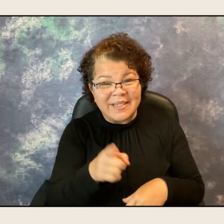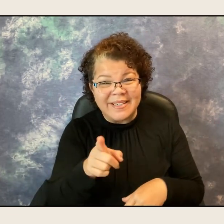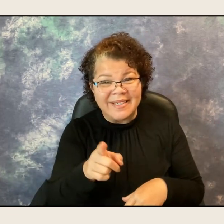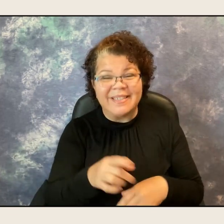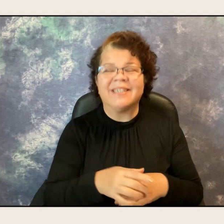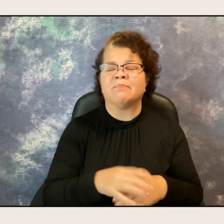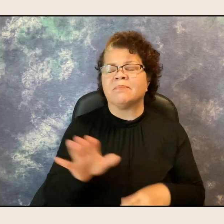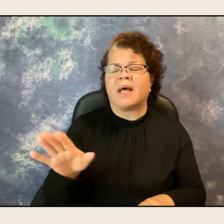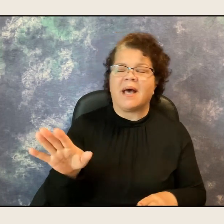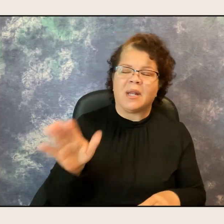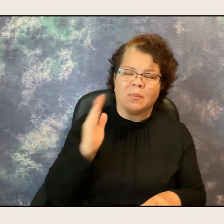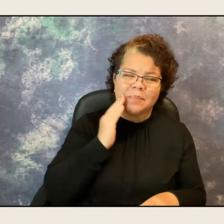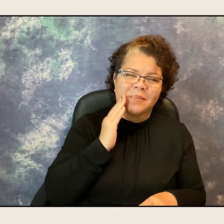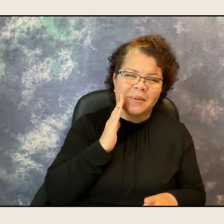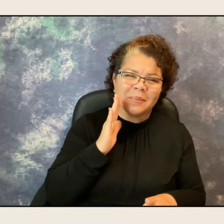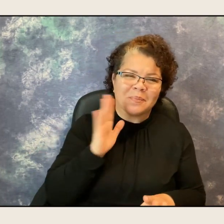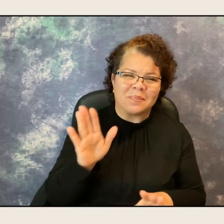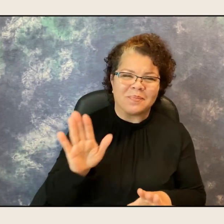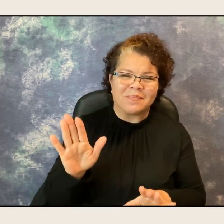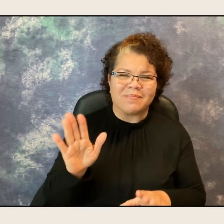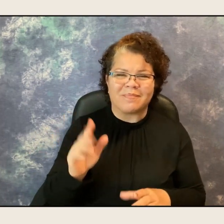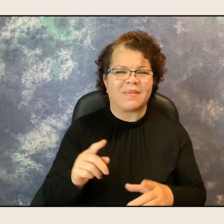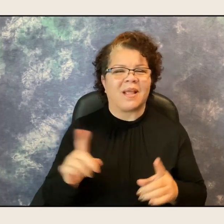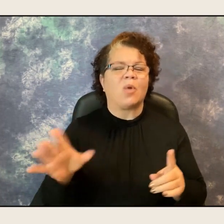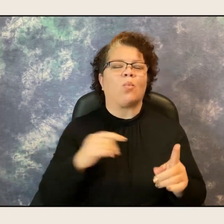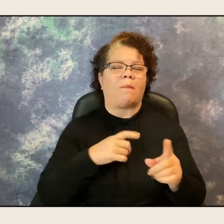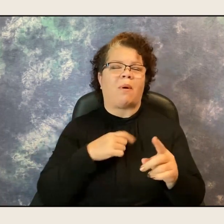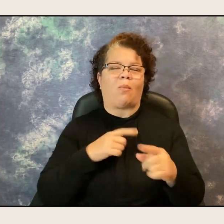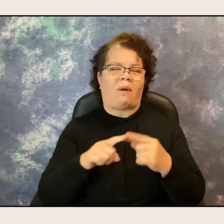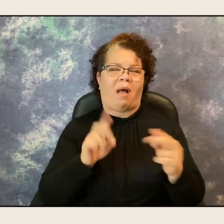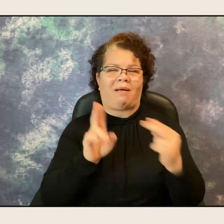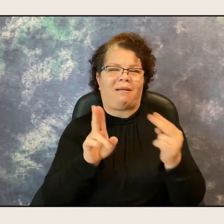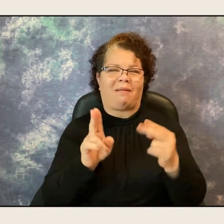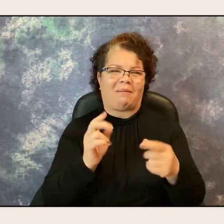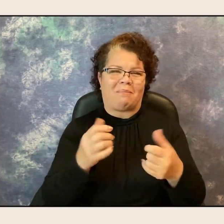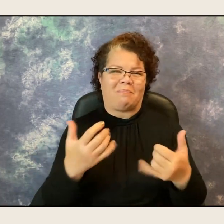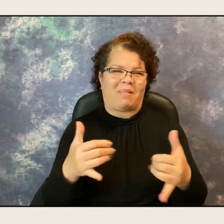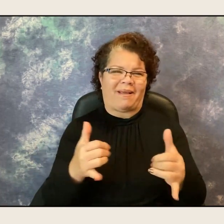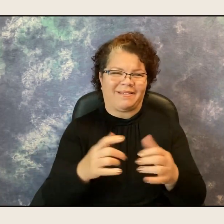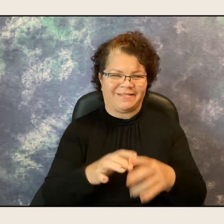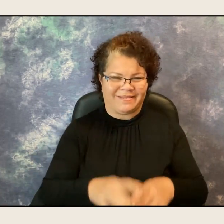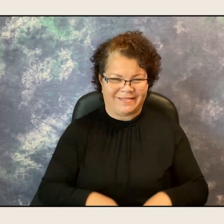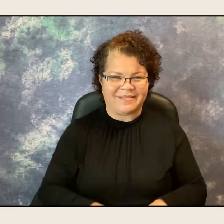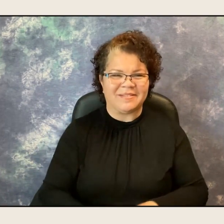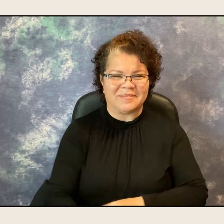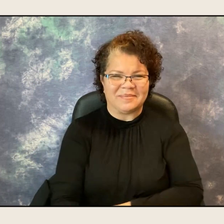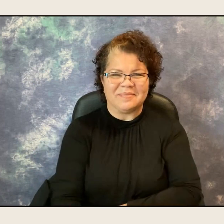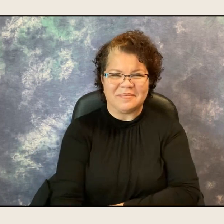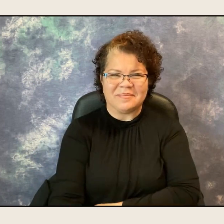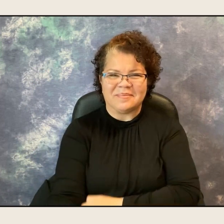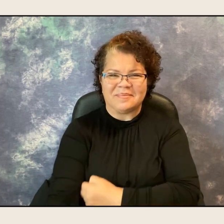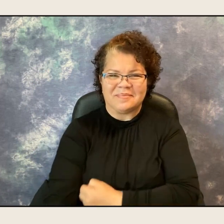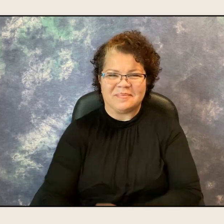I know. We're playing, we're playing. It's all goodness. Emily.